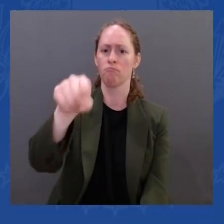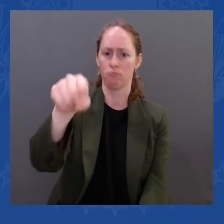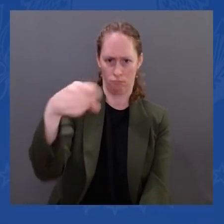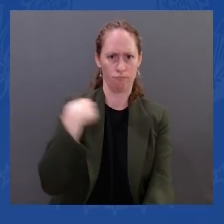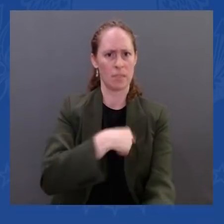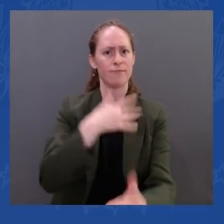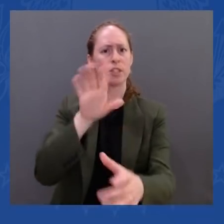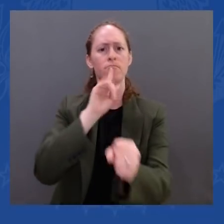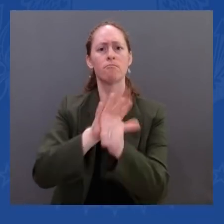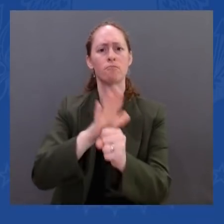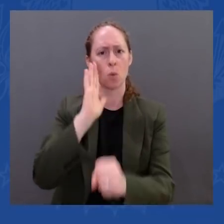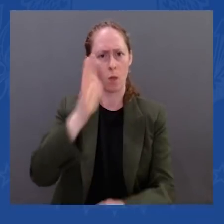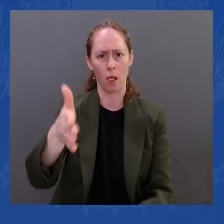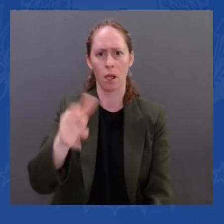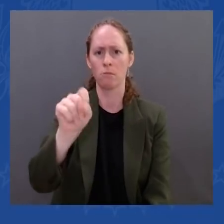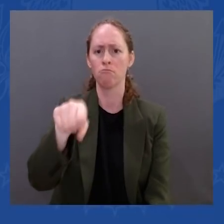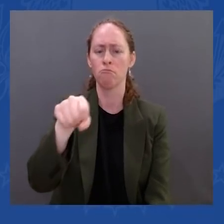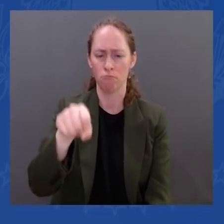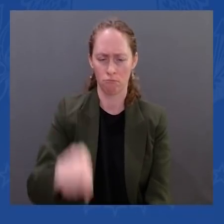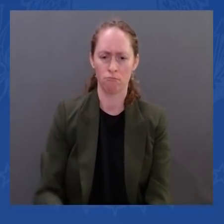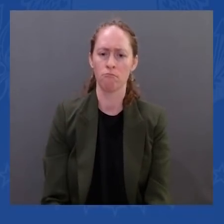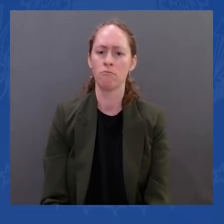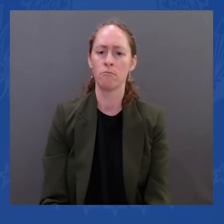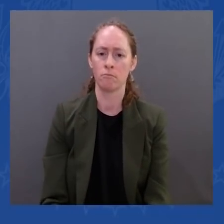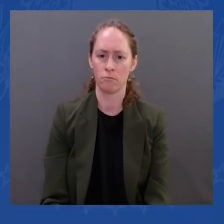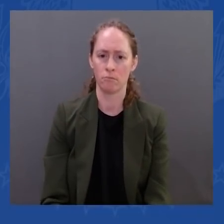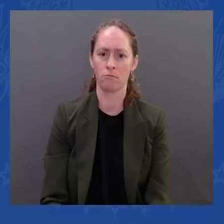and all the attendant agreements made from there.